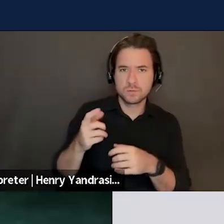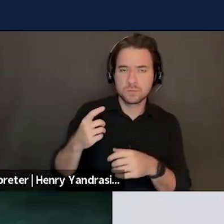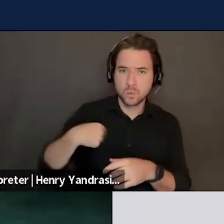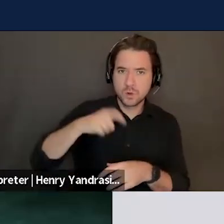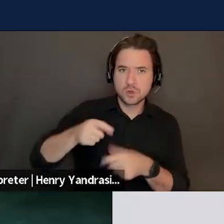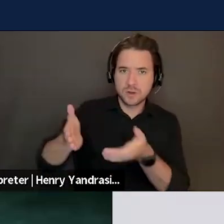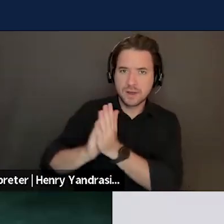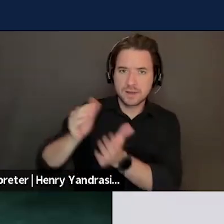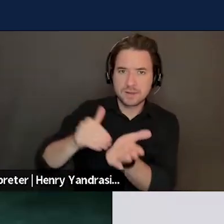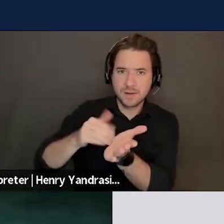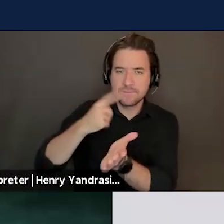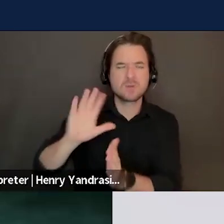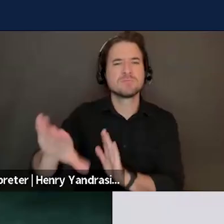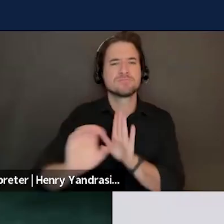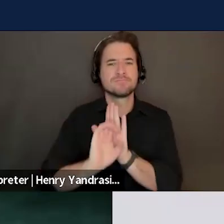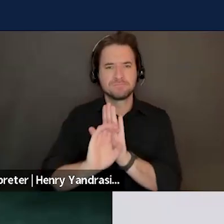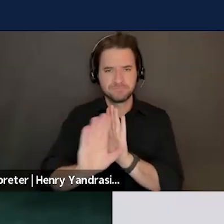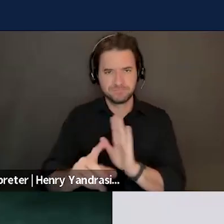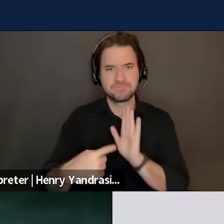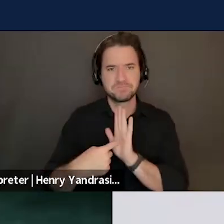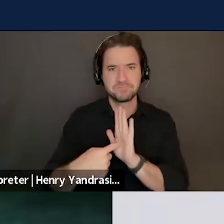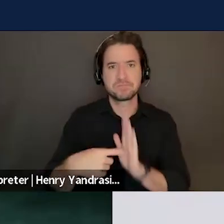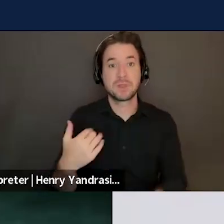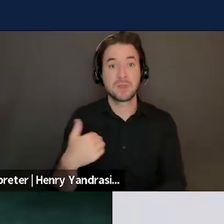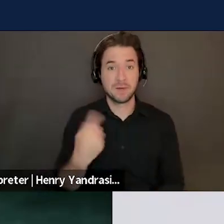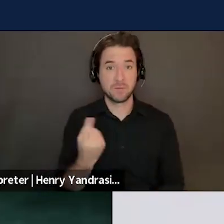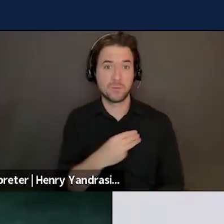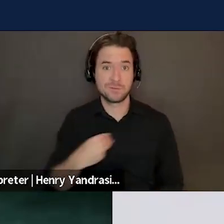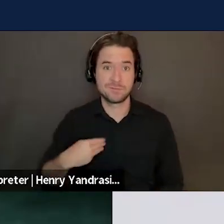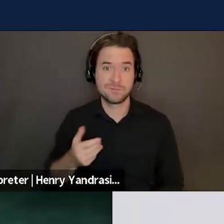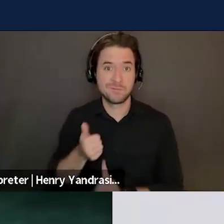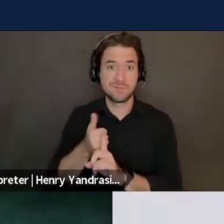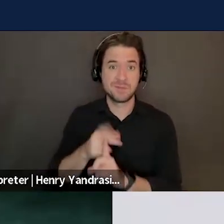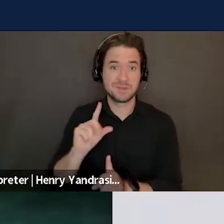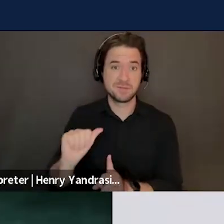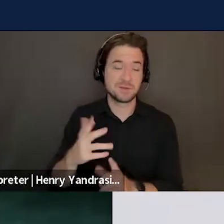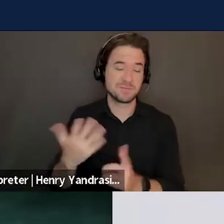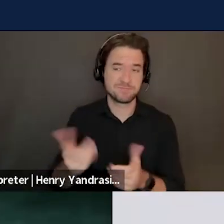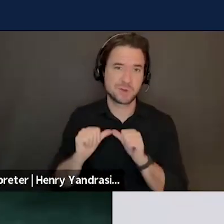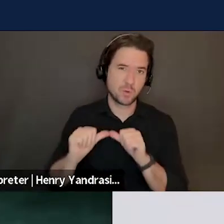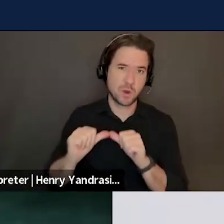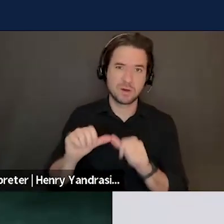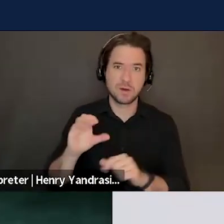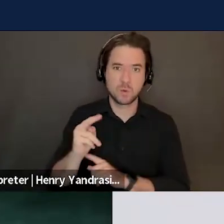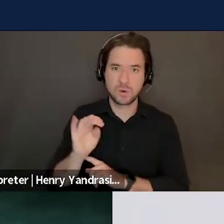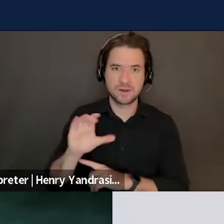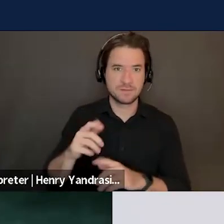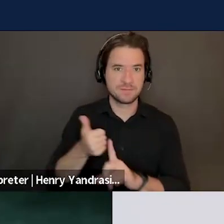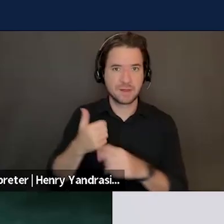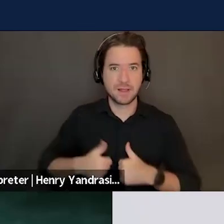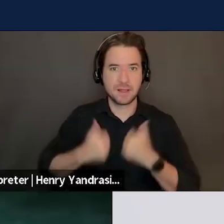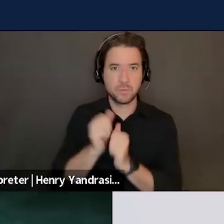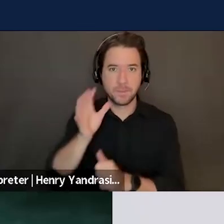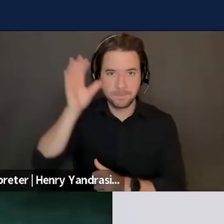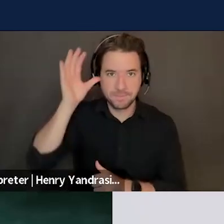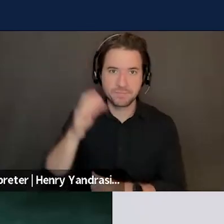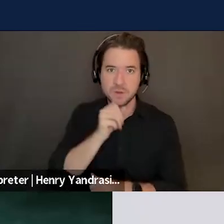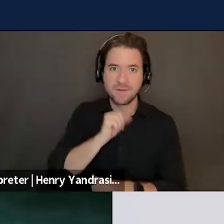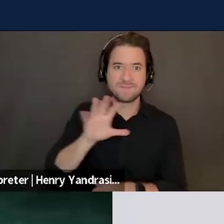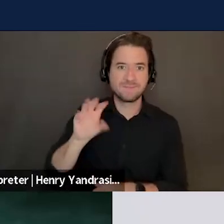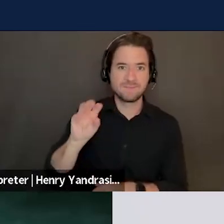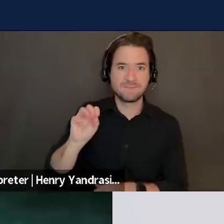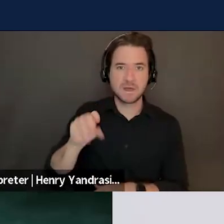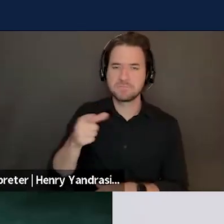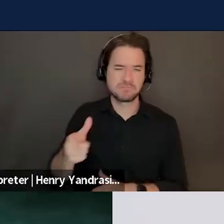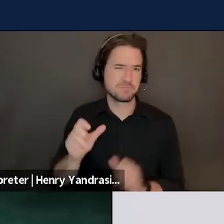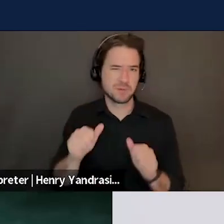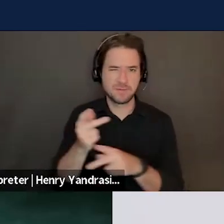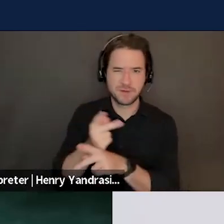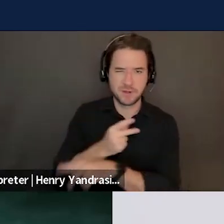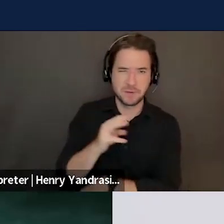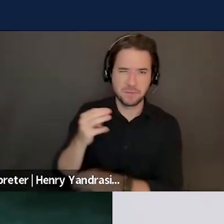Because some of our… give you an example. If you have a member who's kind of disabilities, living with his parents, and he's… 50 years old, you can do the math and tell how old his parents are.